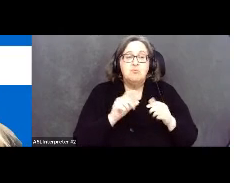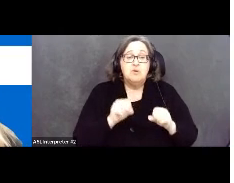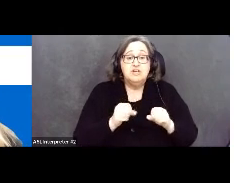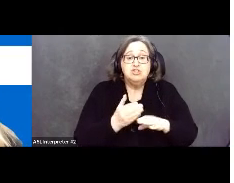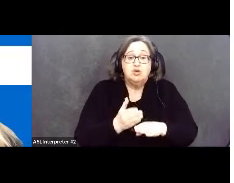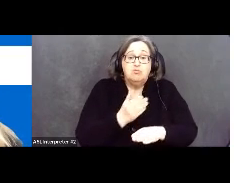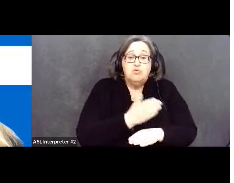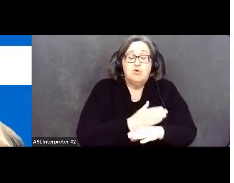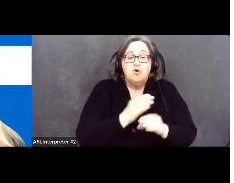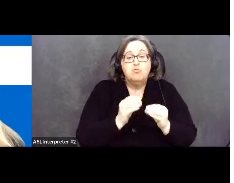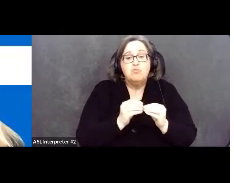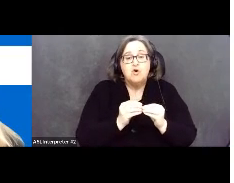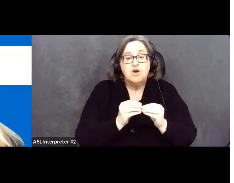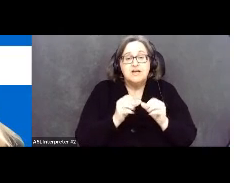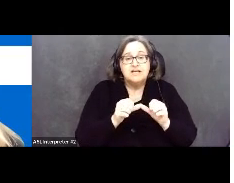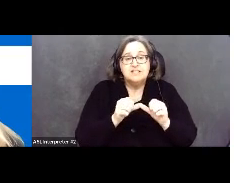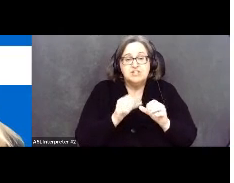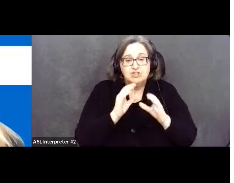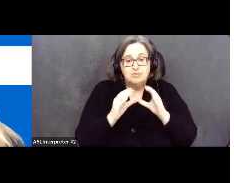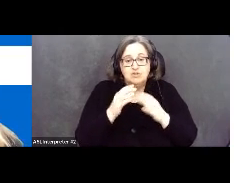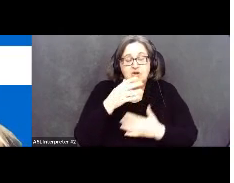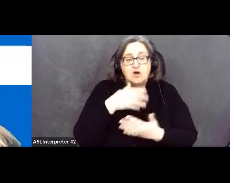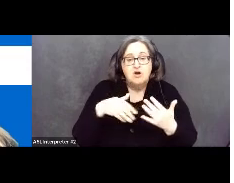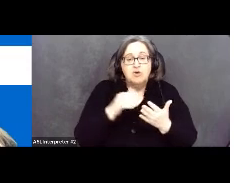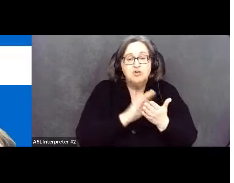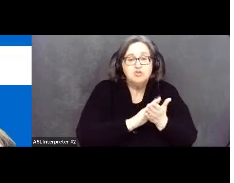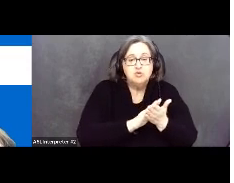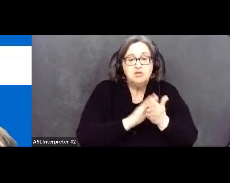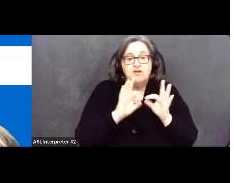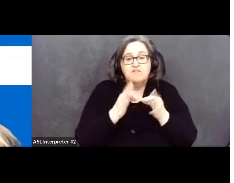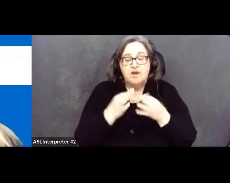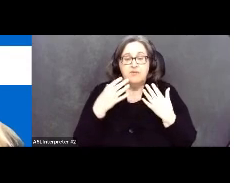more consistent communication among school, family, and health care providers who serve